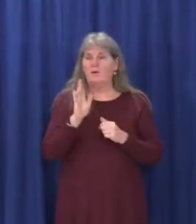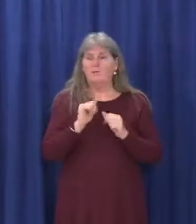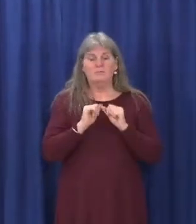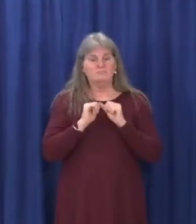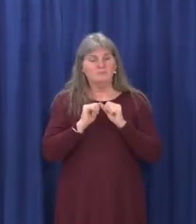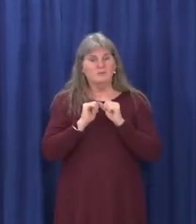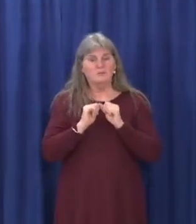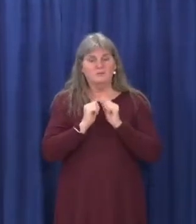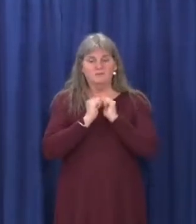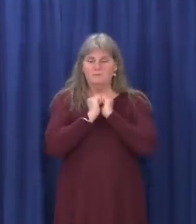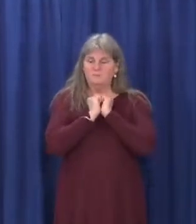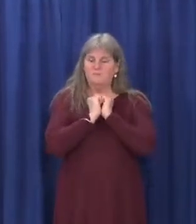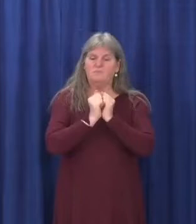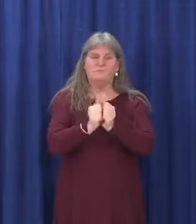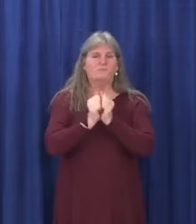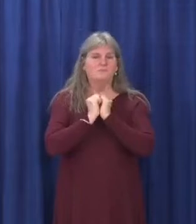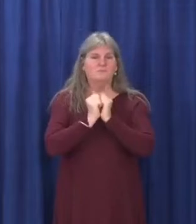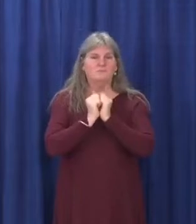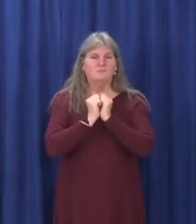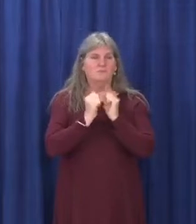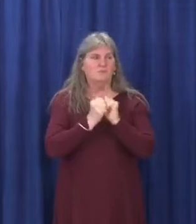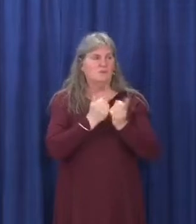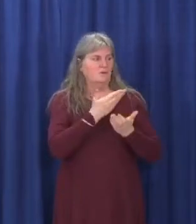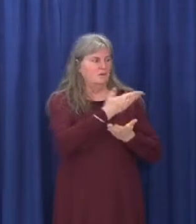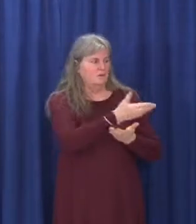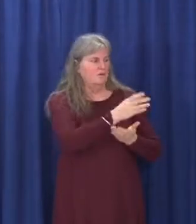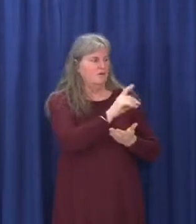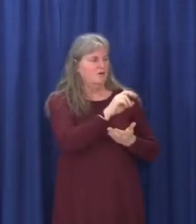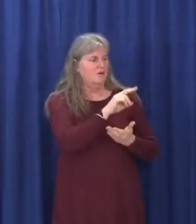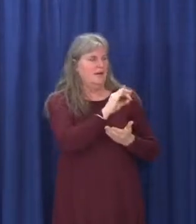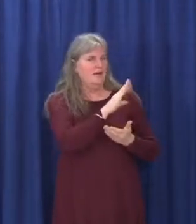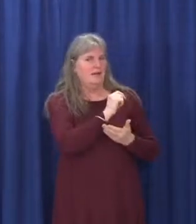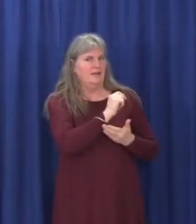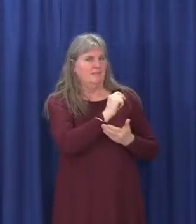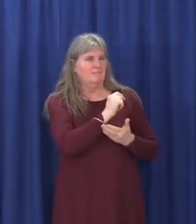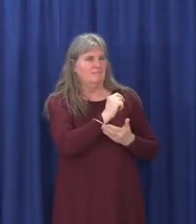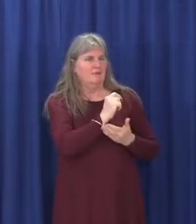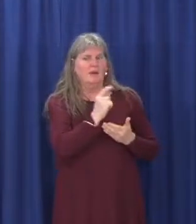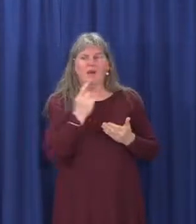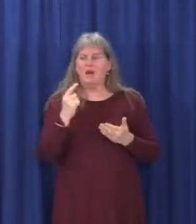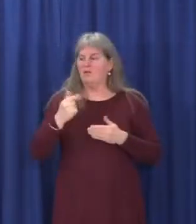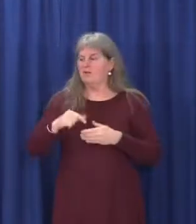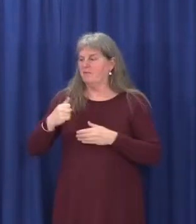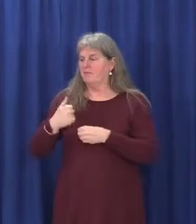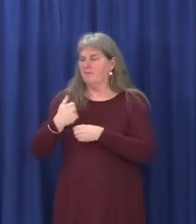in hand with with Dr. Elliot on how we roll this out. I think for us, it's such a-- it's such a fine